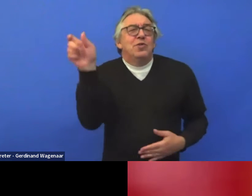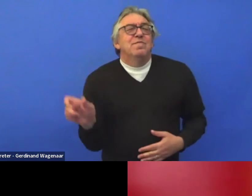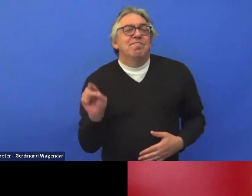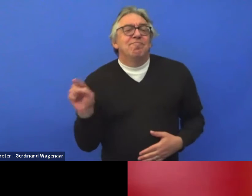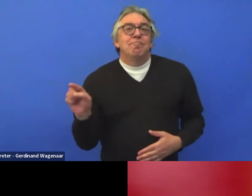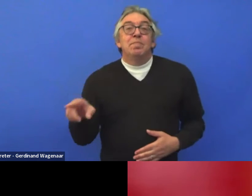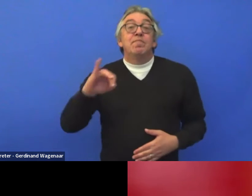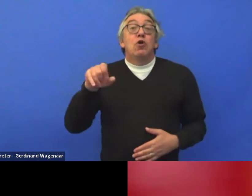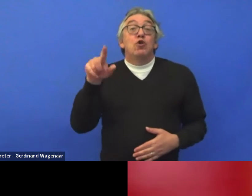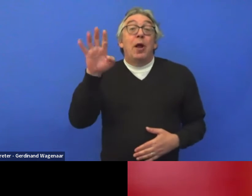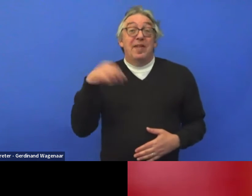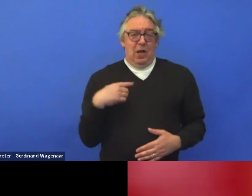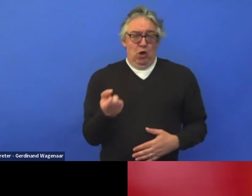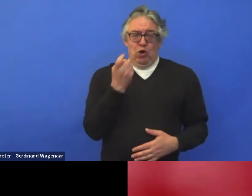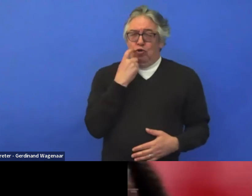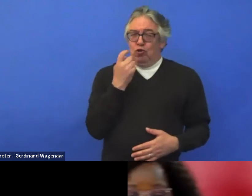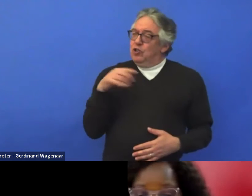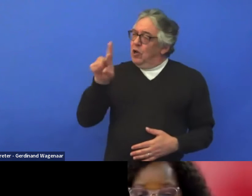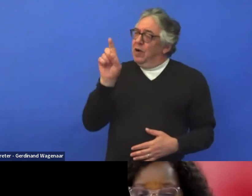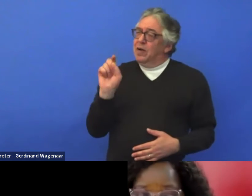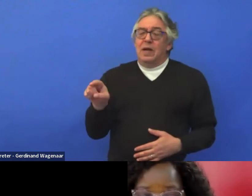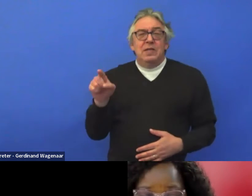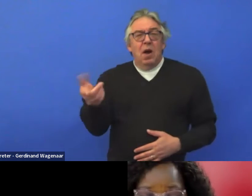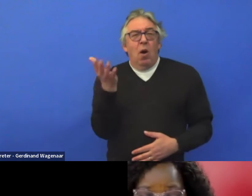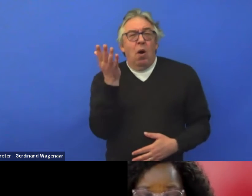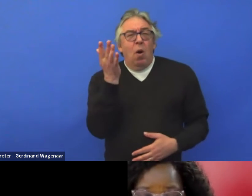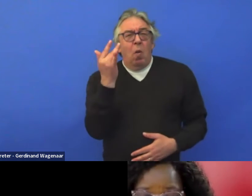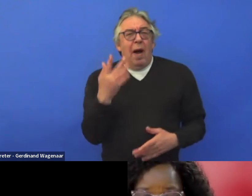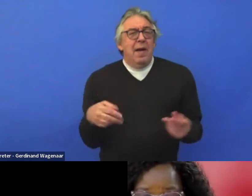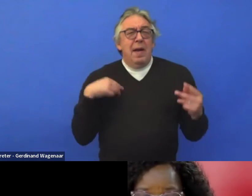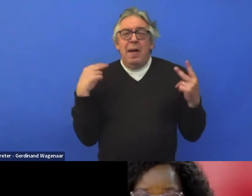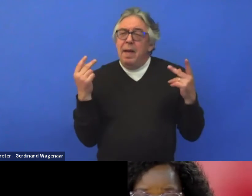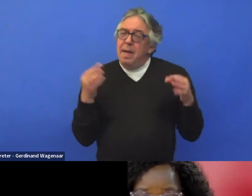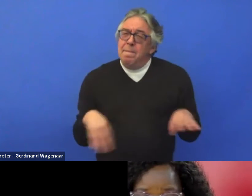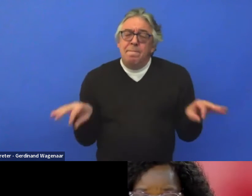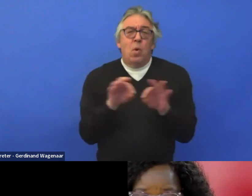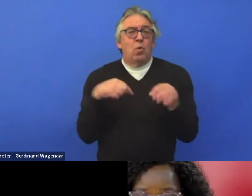to engage with employers when looking at promoting